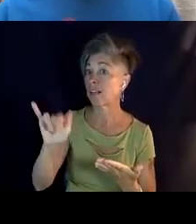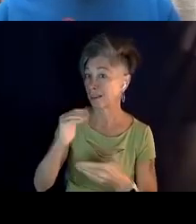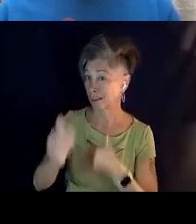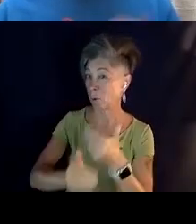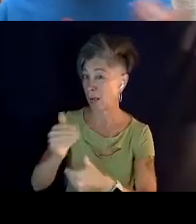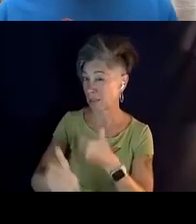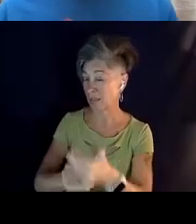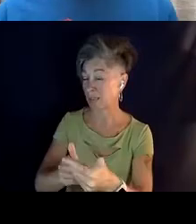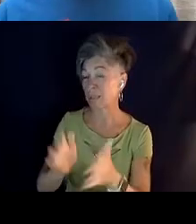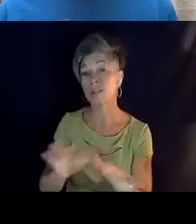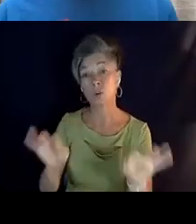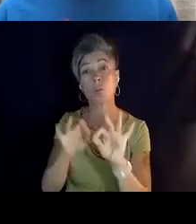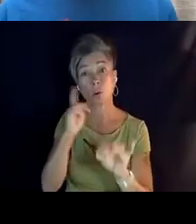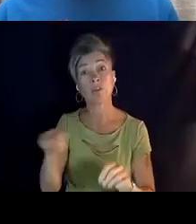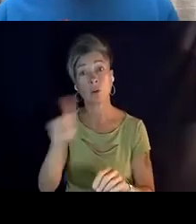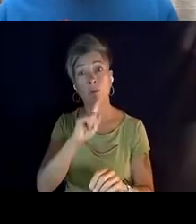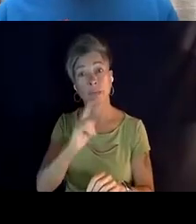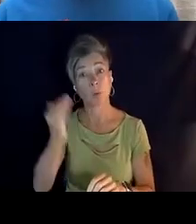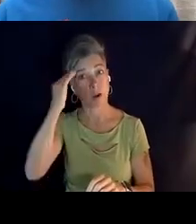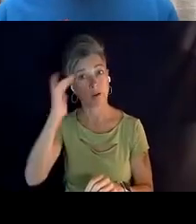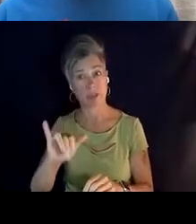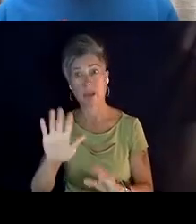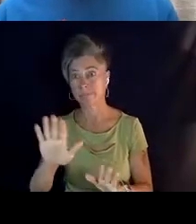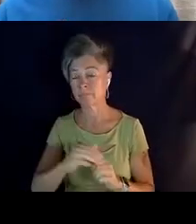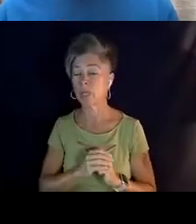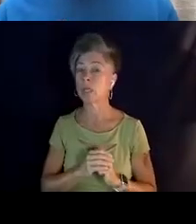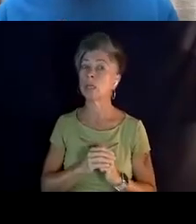In some circumstances, when I talk to people about their desire